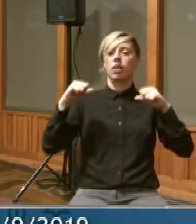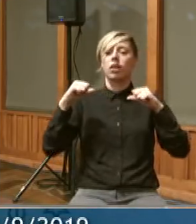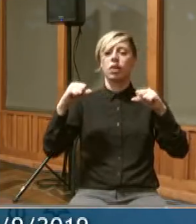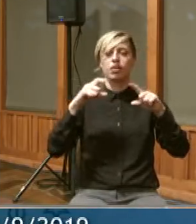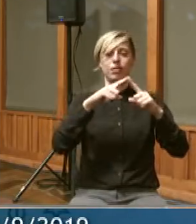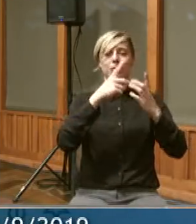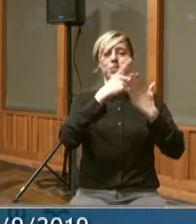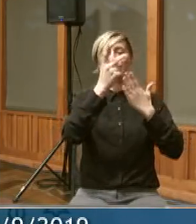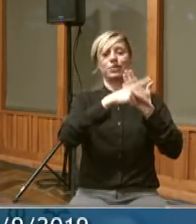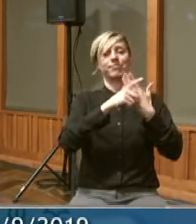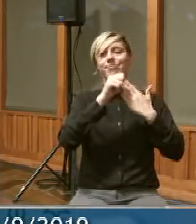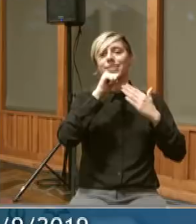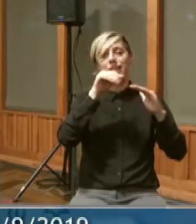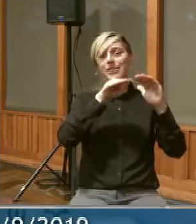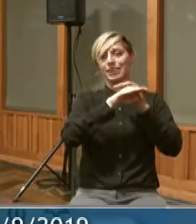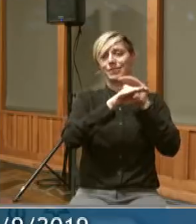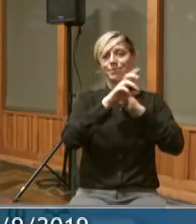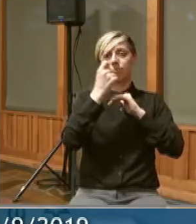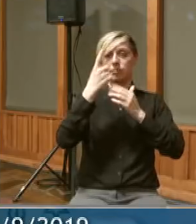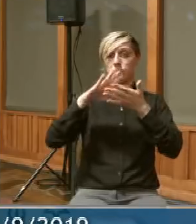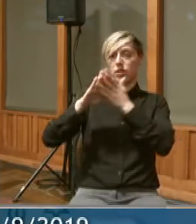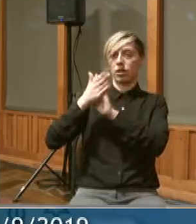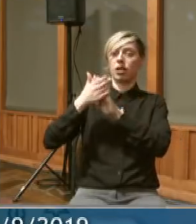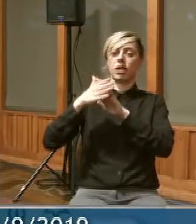SO WE'LL JUST HPS HE WILL WALK AROUND, GET A LITTLE EXERCISE.